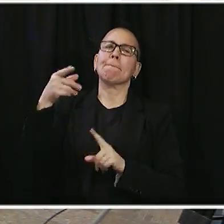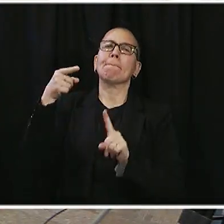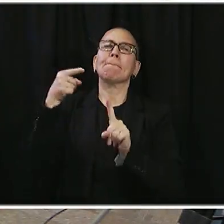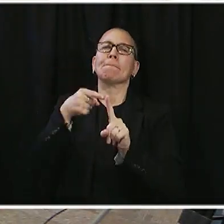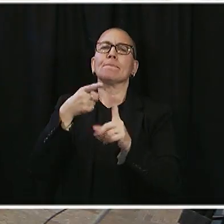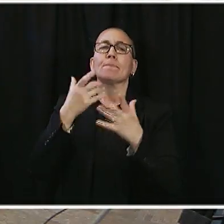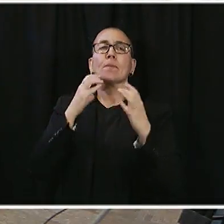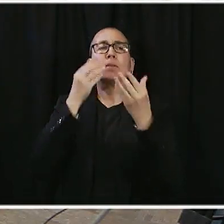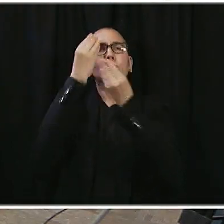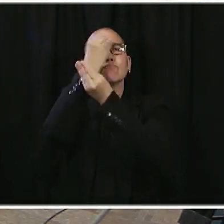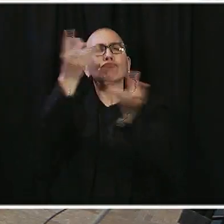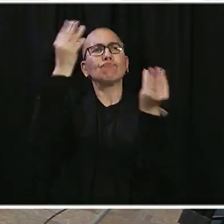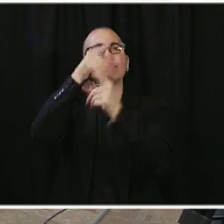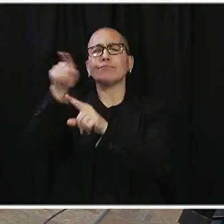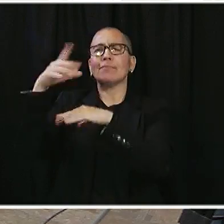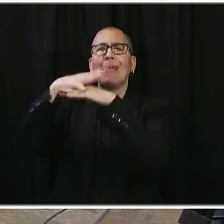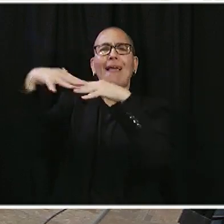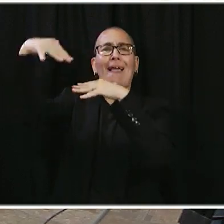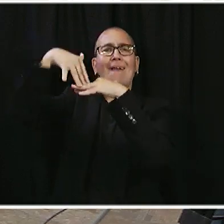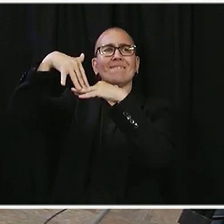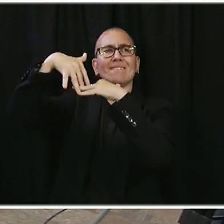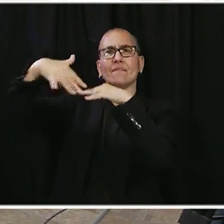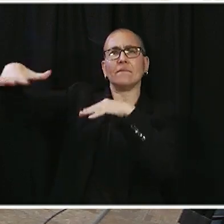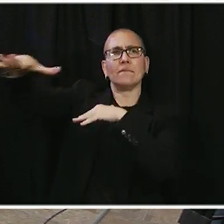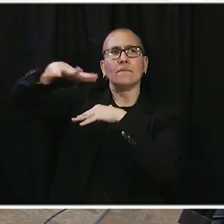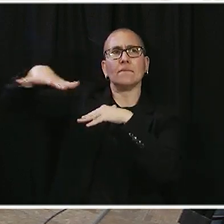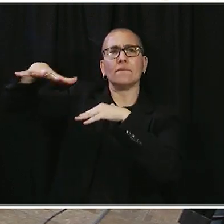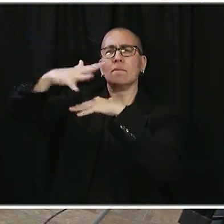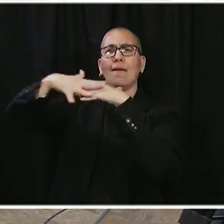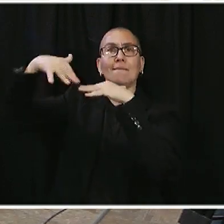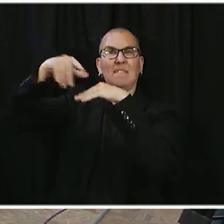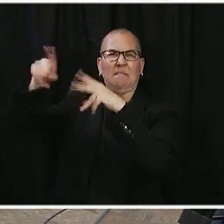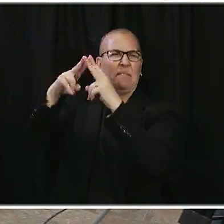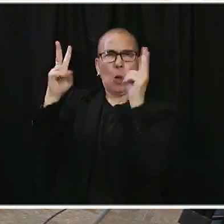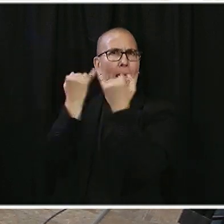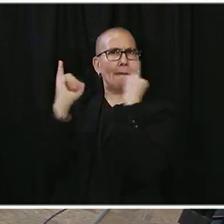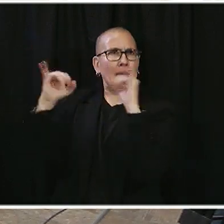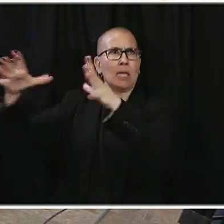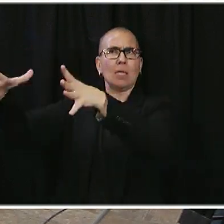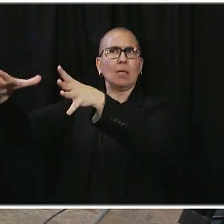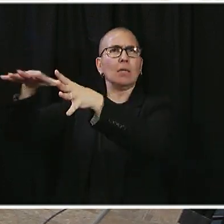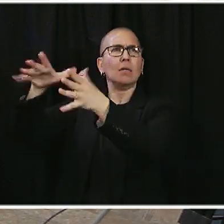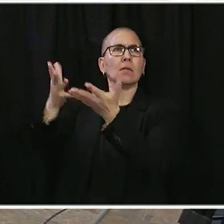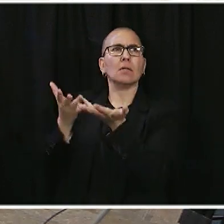≫ ONE MORE QUESTION. GOVERNOR, CAN YOU TALK ABOUT THE COMMUNICATIONS YOU'VE HAD WITH THE TRIBES.